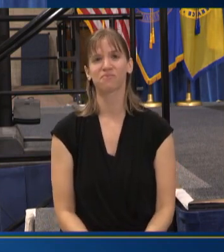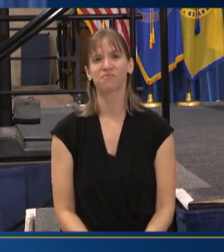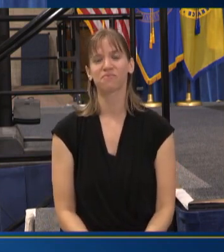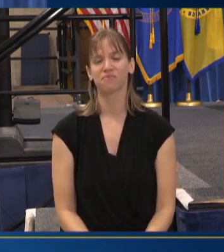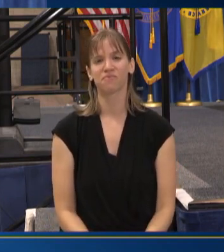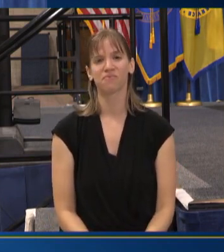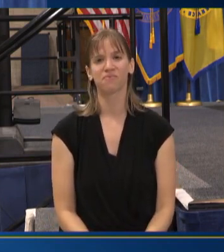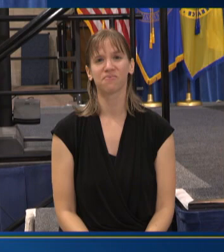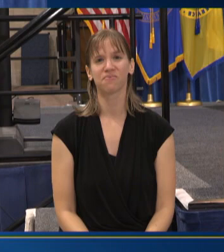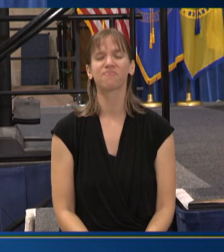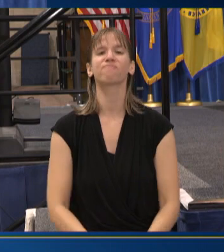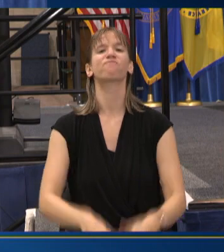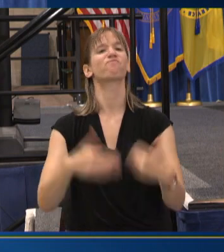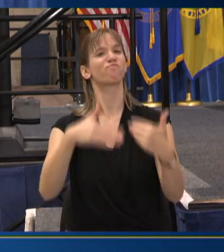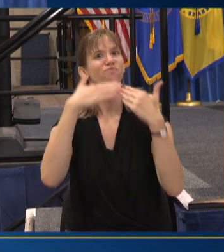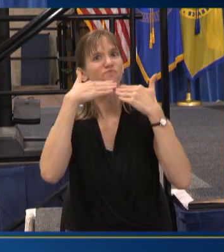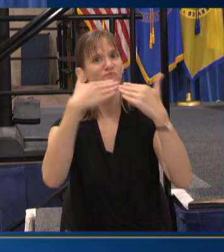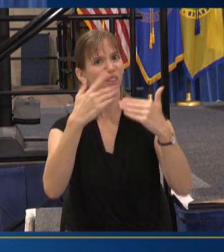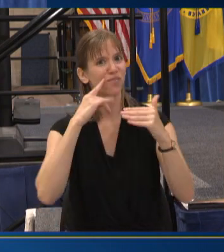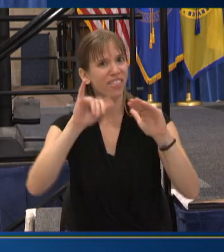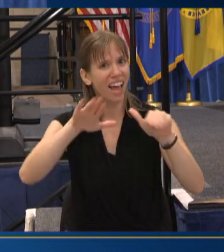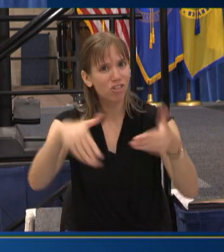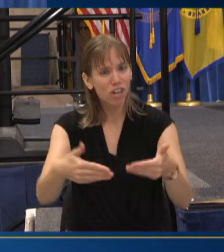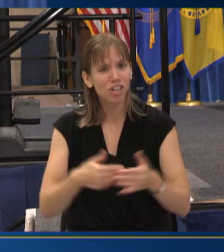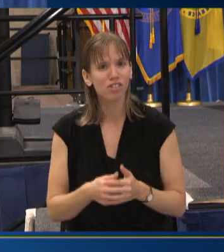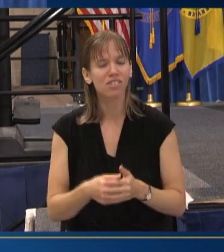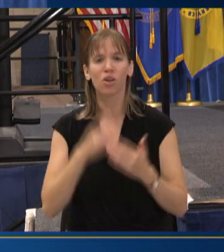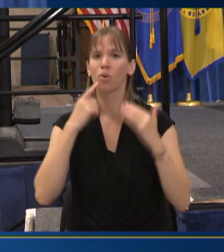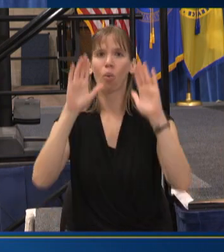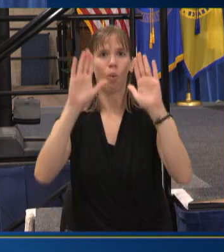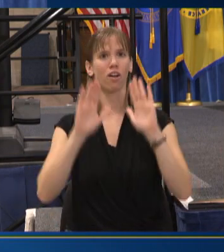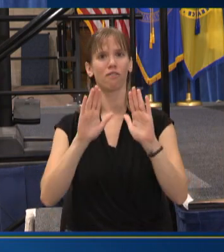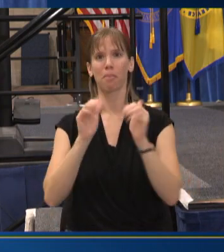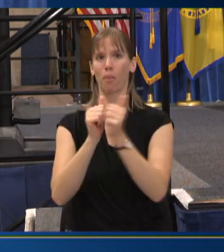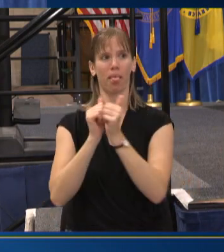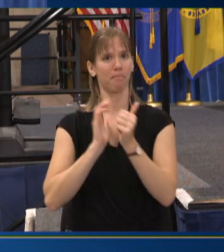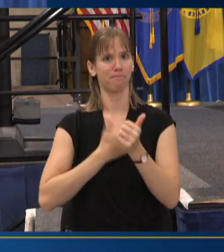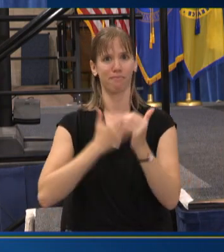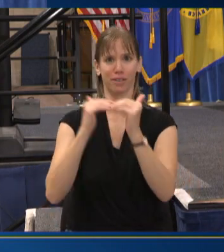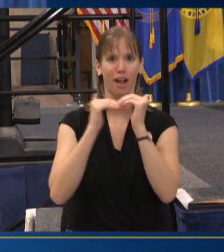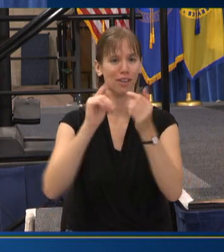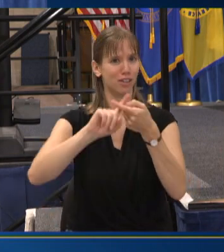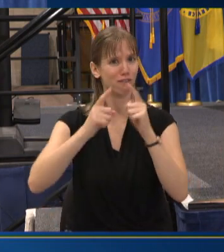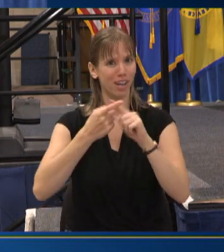Well, thank you, John, for that introduction and it's wonderful to be with my friends and colleagues here on this panel.